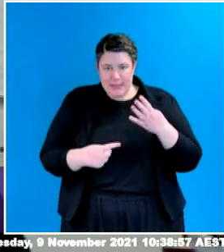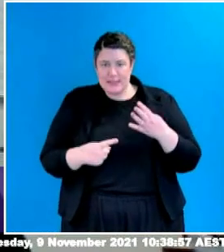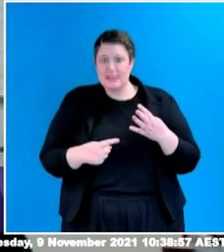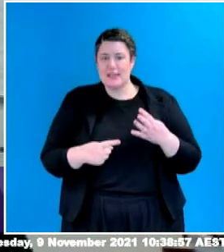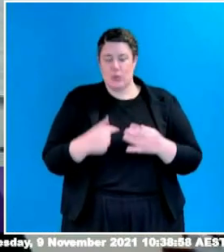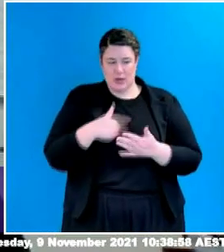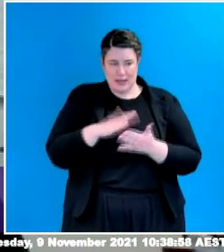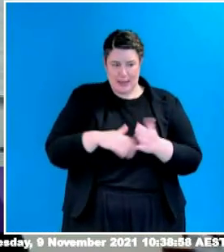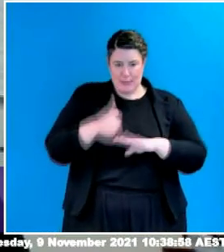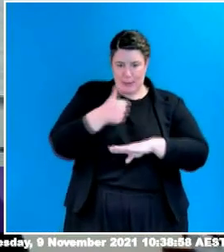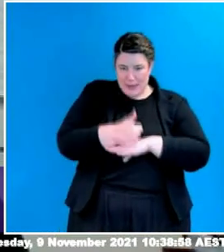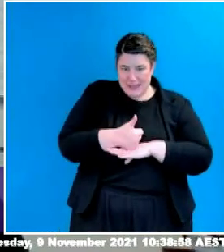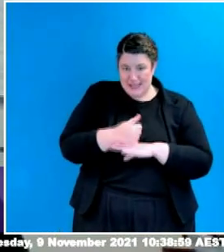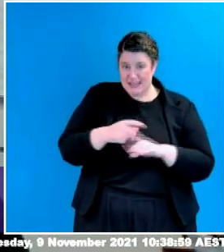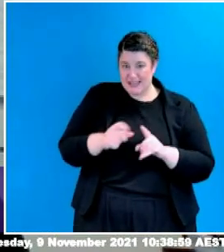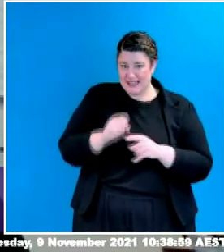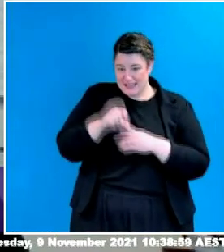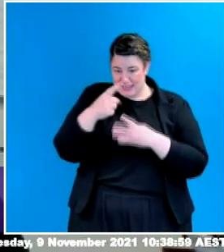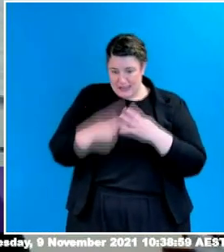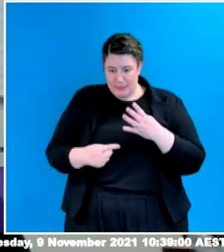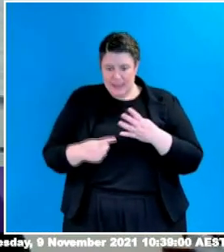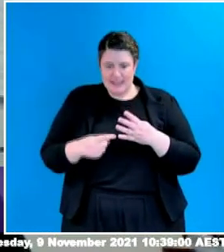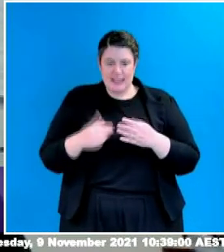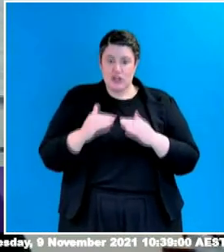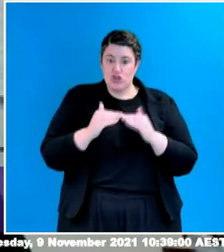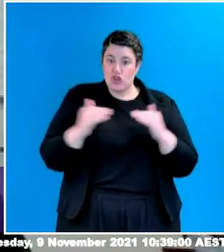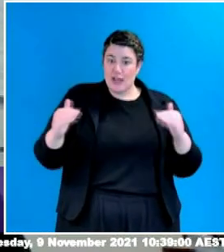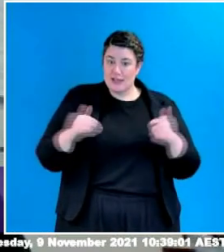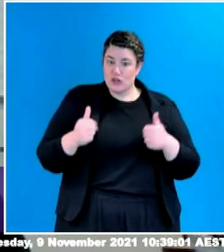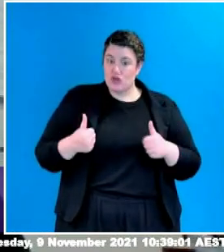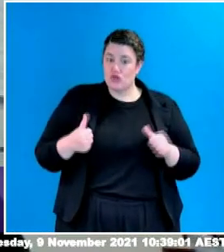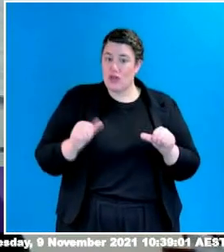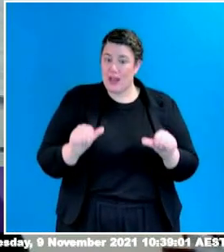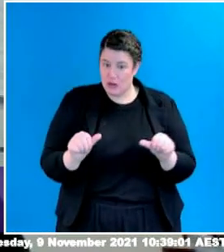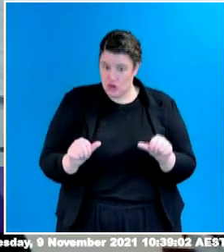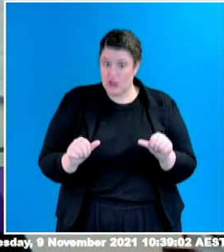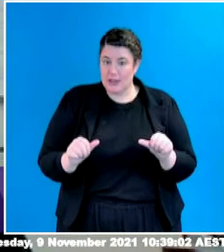implementing the Disability Justice Strategy that Dr Watchirs mentioned.